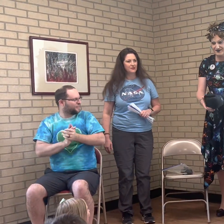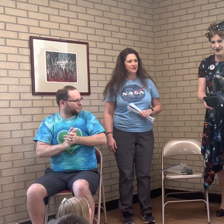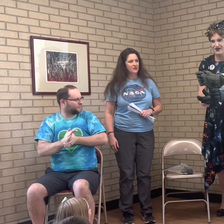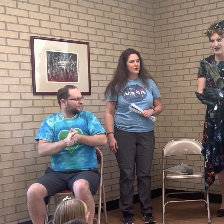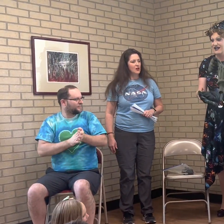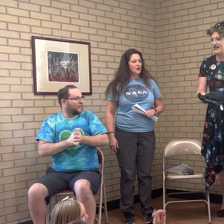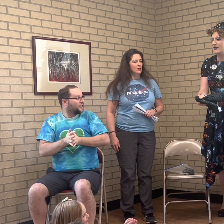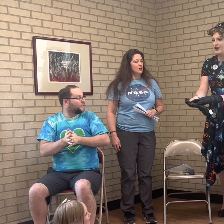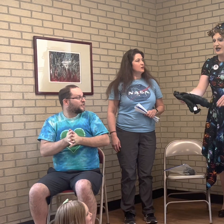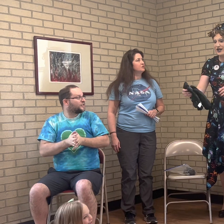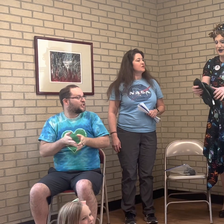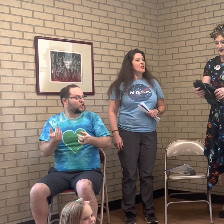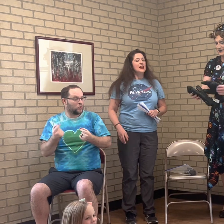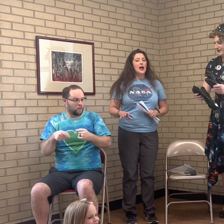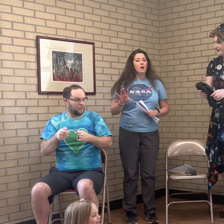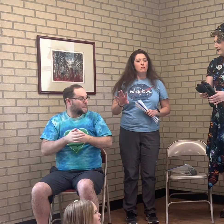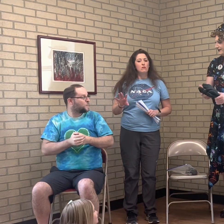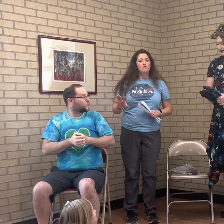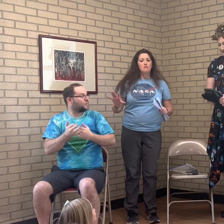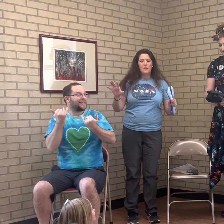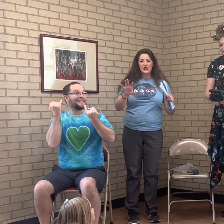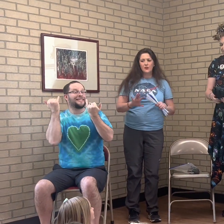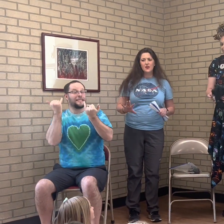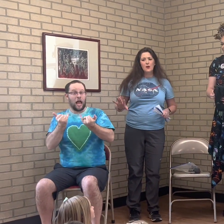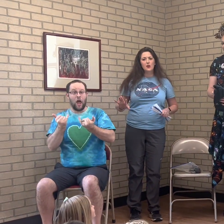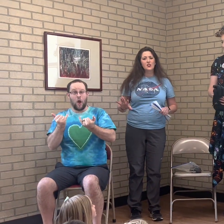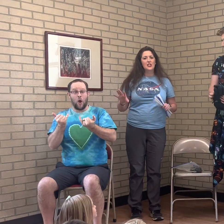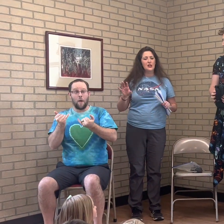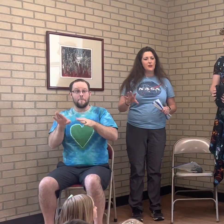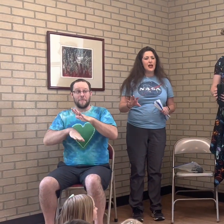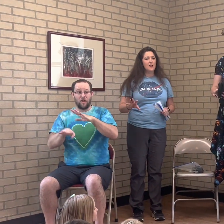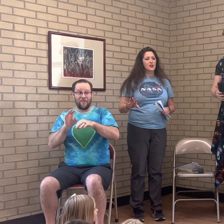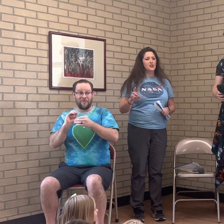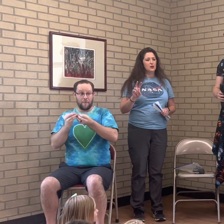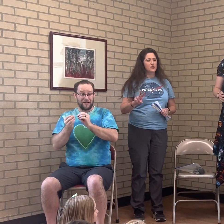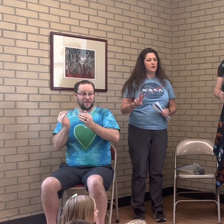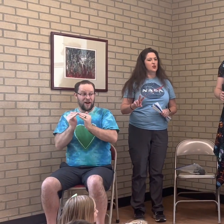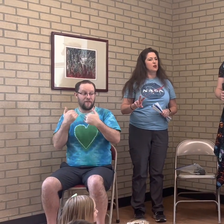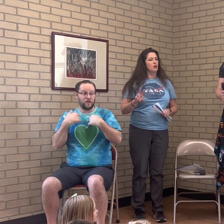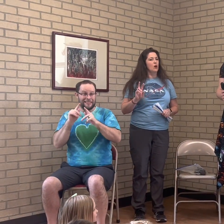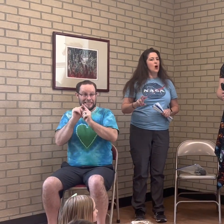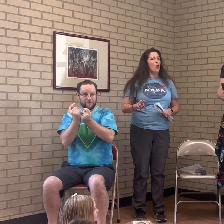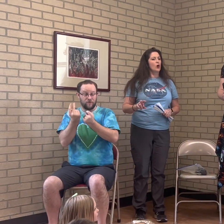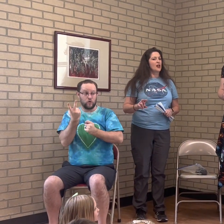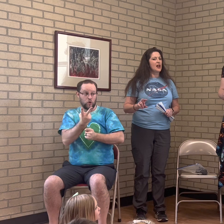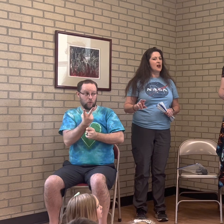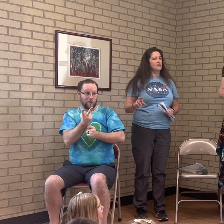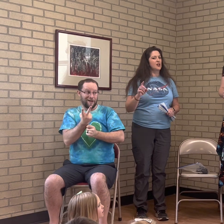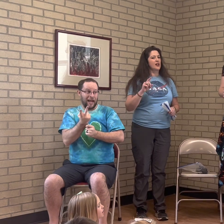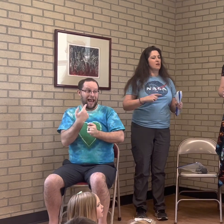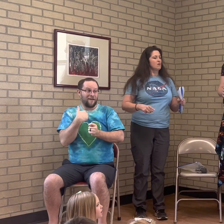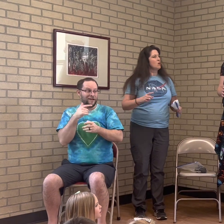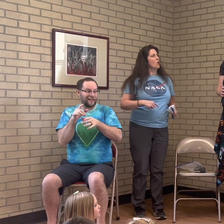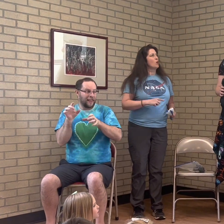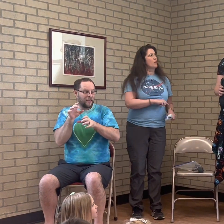That's what you're gonna do! Dr. Shannon: Now, based on the numbers, even having teams of two, we're gonna have to like,